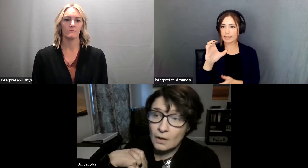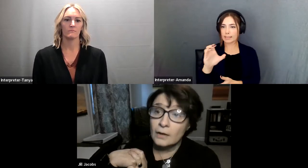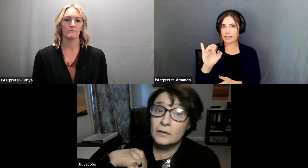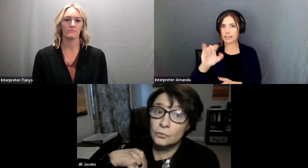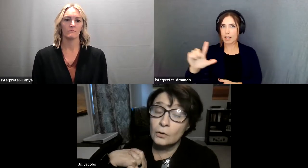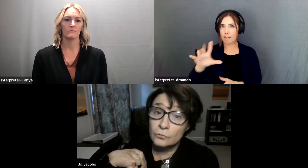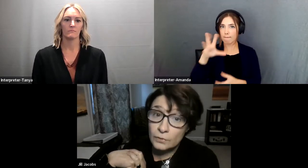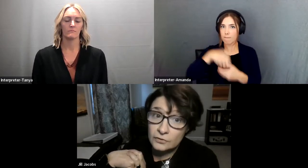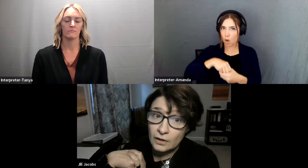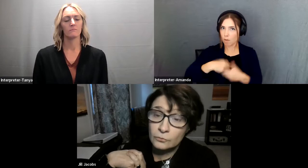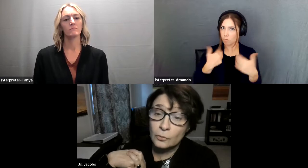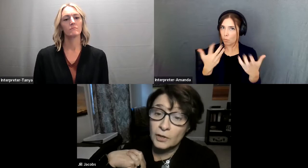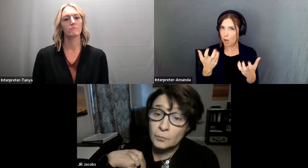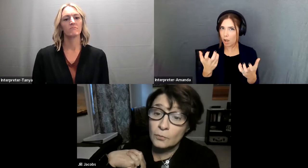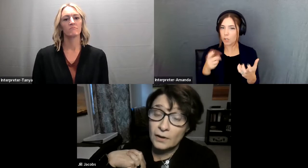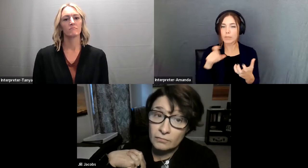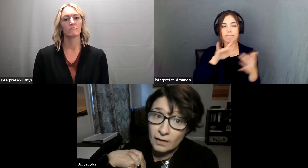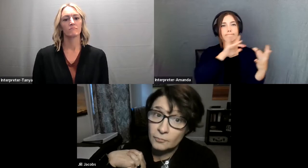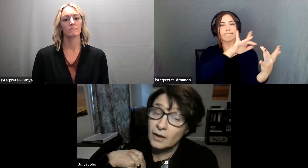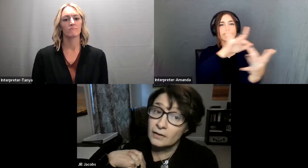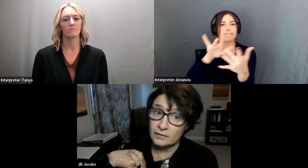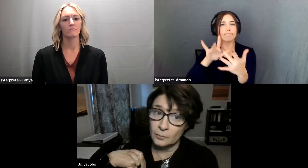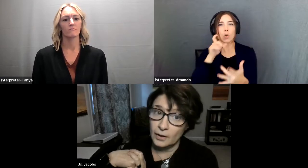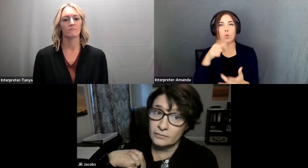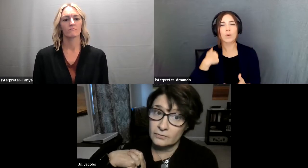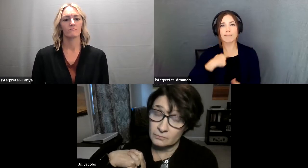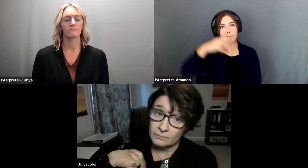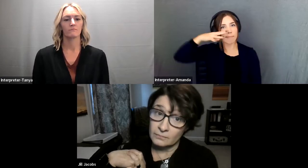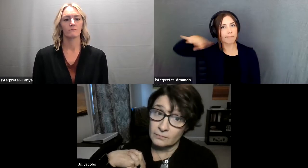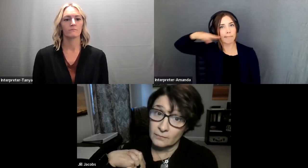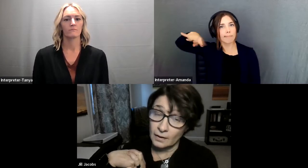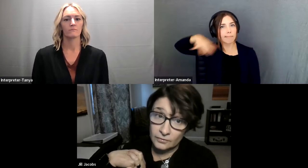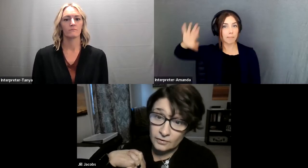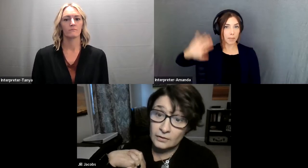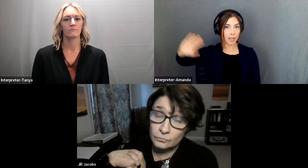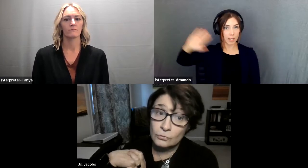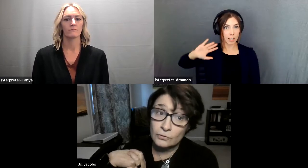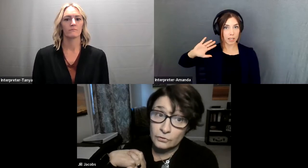I need why I all to reach out people we have left behind in the past and setting rule is